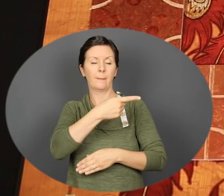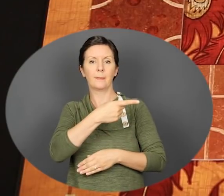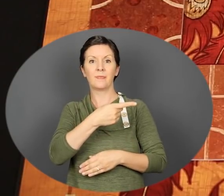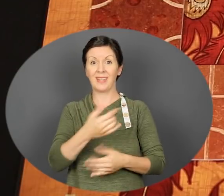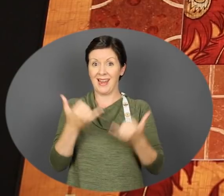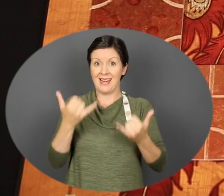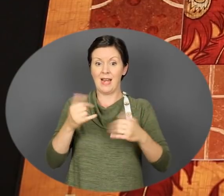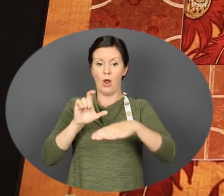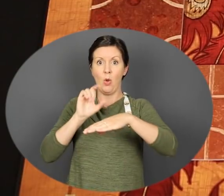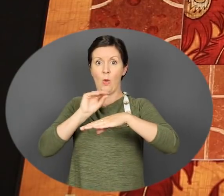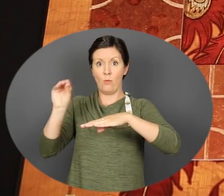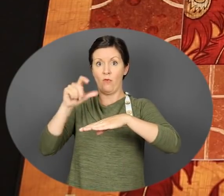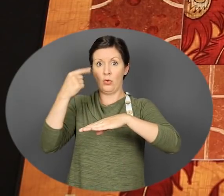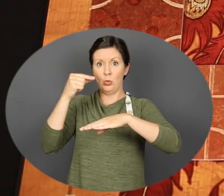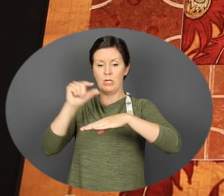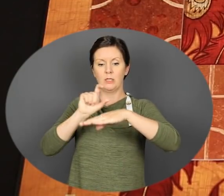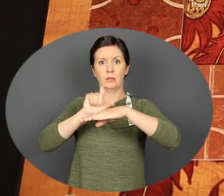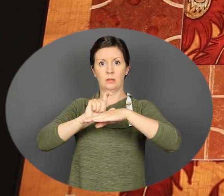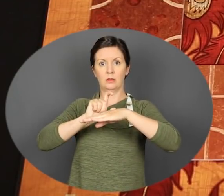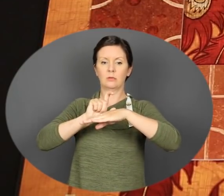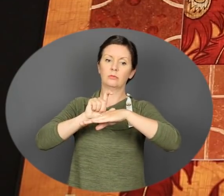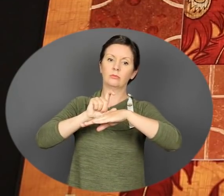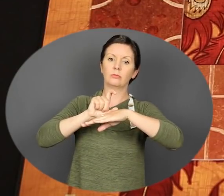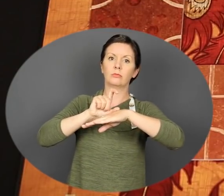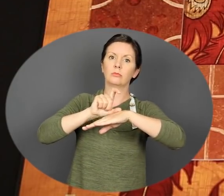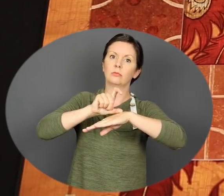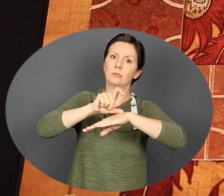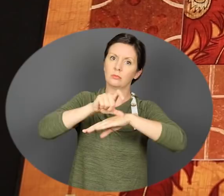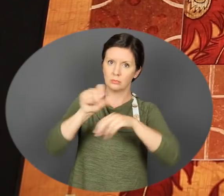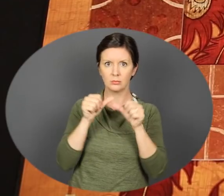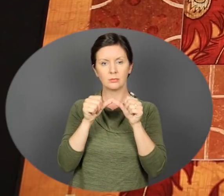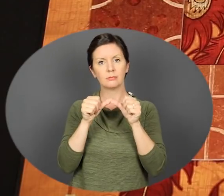I move my opponents’ pieces that were affected. Green is going to have to travel along this